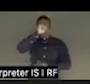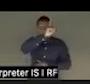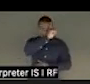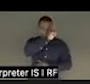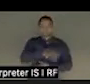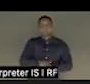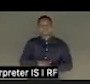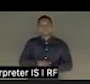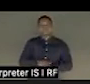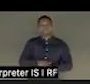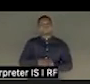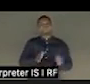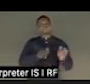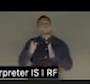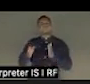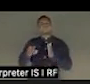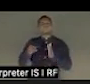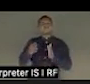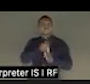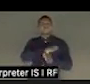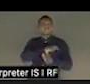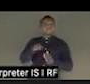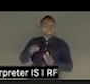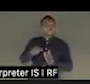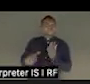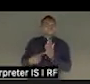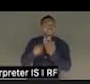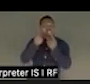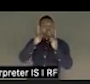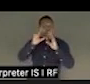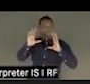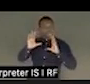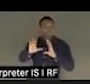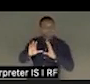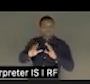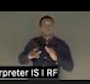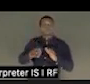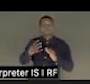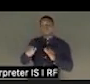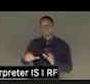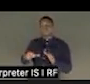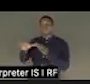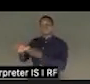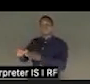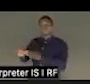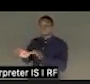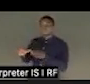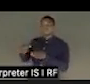the organization for people with autism in Sevilla in Spain. And then we have Funka from Sweden.